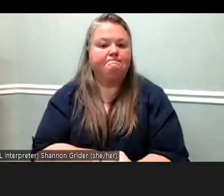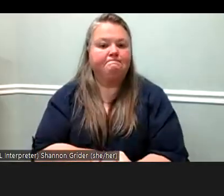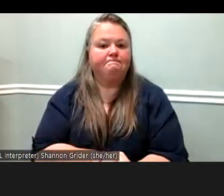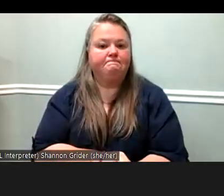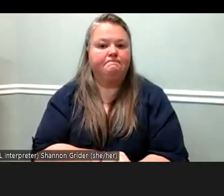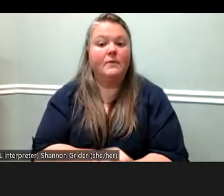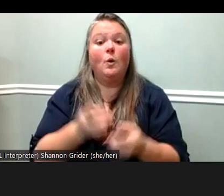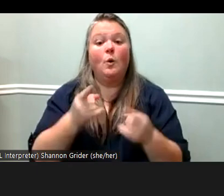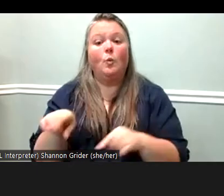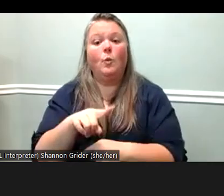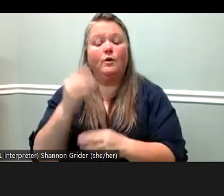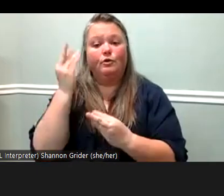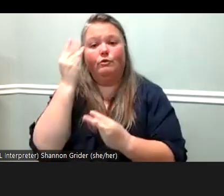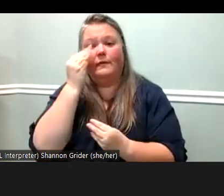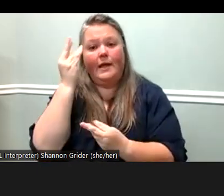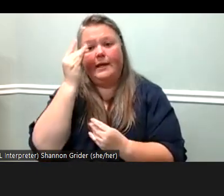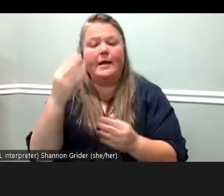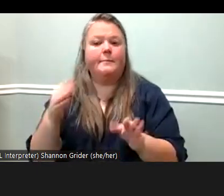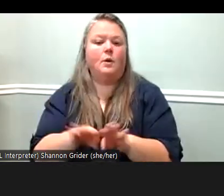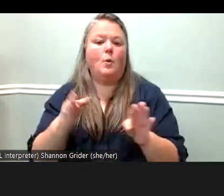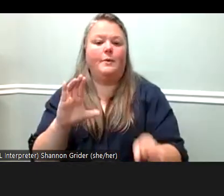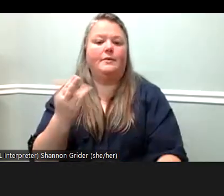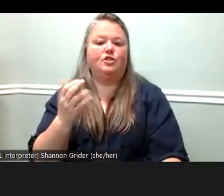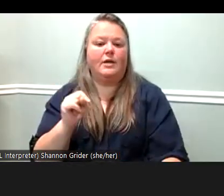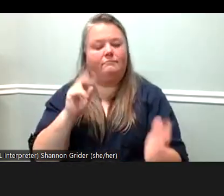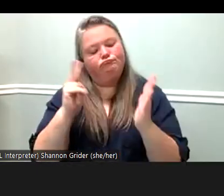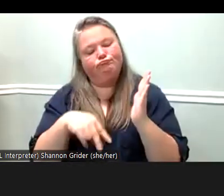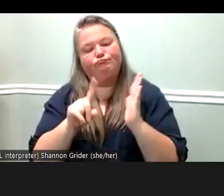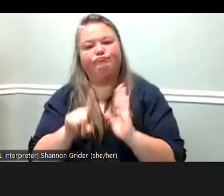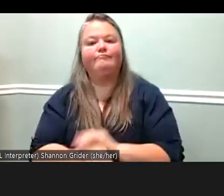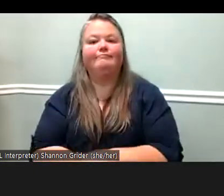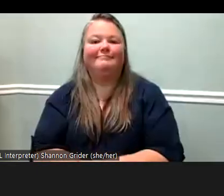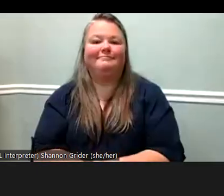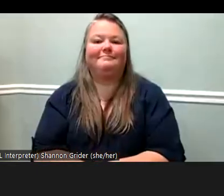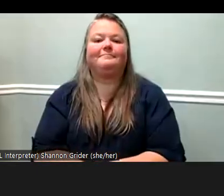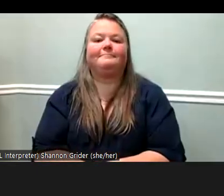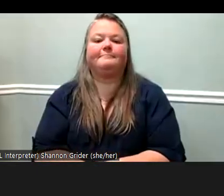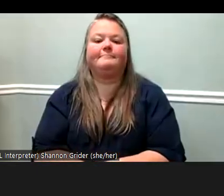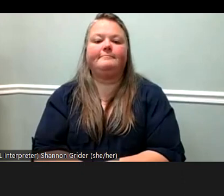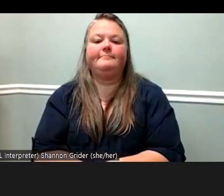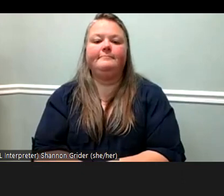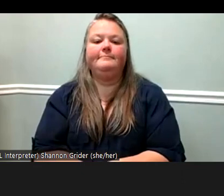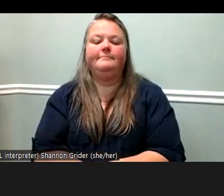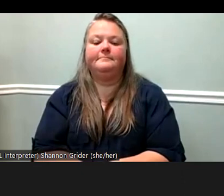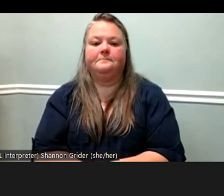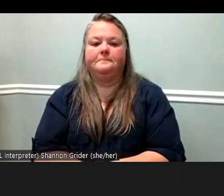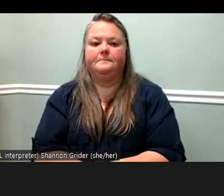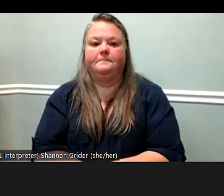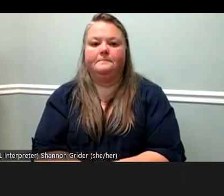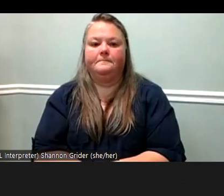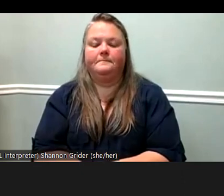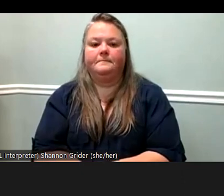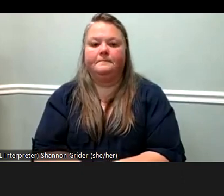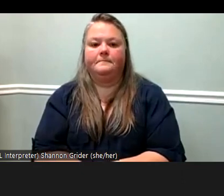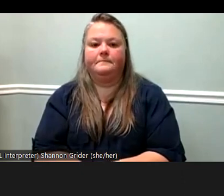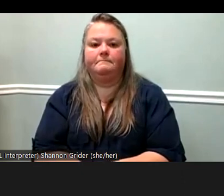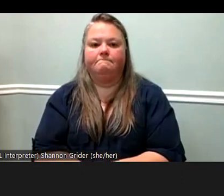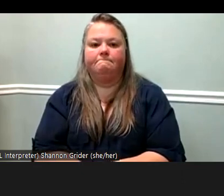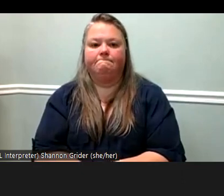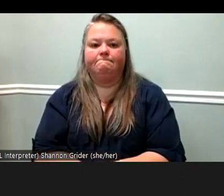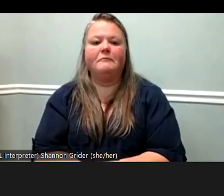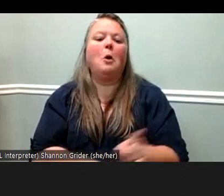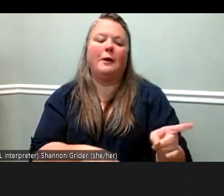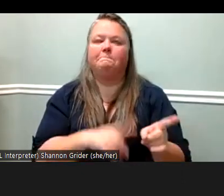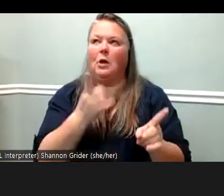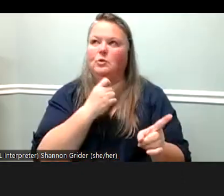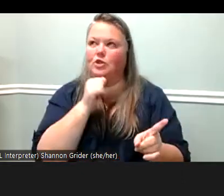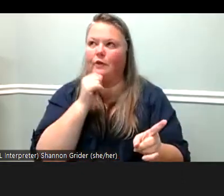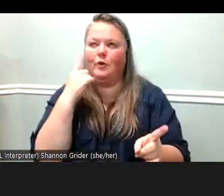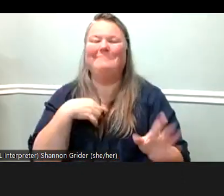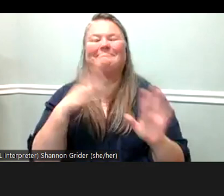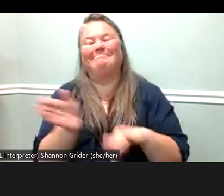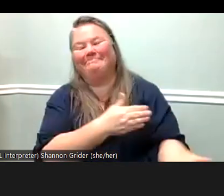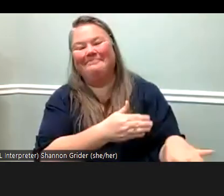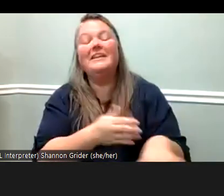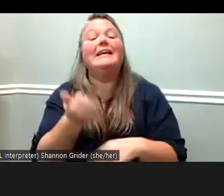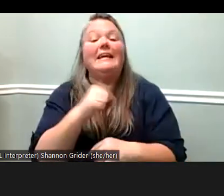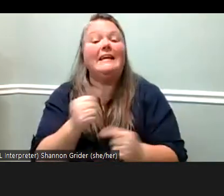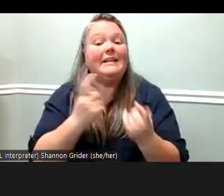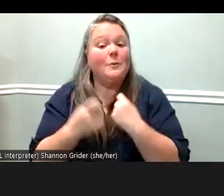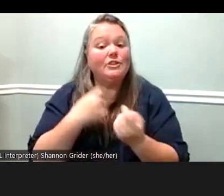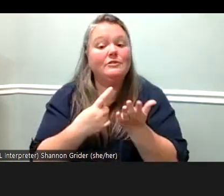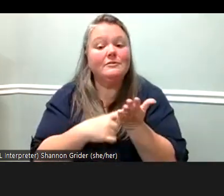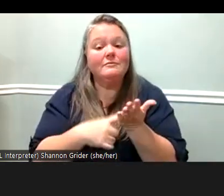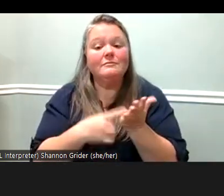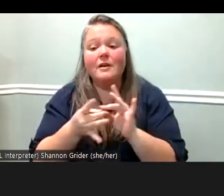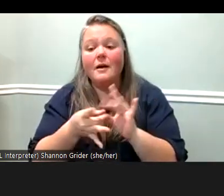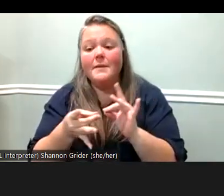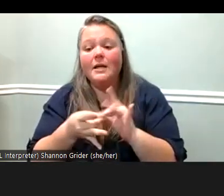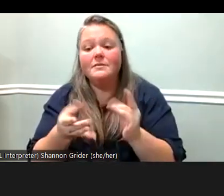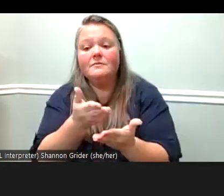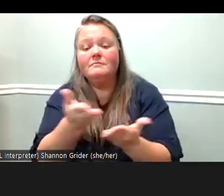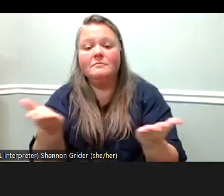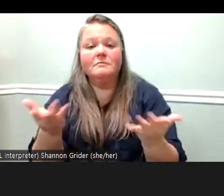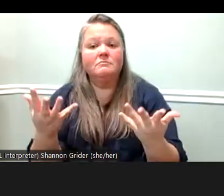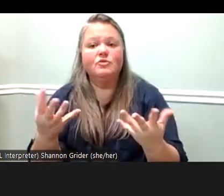HOW EXCITED I AM TO BE HERE, HOW GRATEFUL I AM TO GET TO KNOW YOU AND TO WORK WITH YOU, AND WOULD JUST LOVE TO OPEN IT UP TO SEE IF YOU HAVE ANY COMMENTS OR REACTIONS